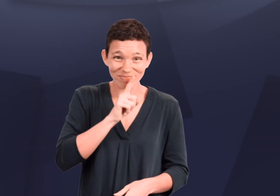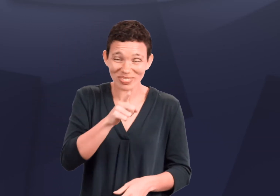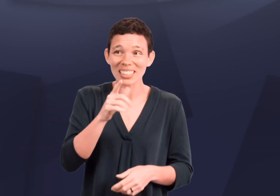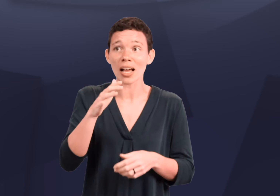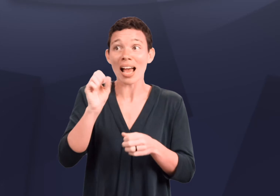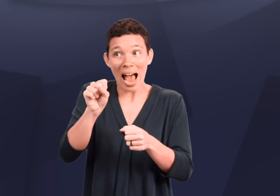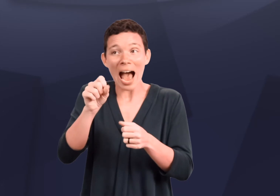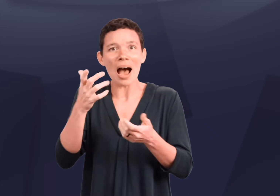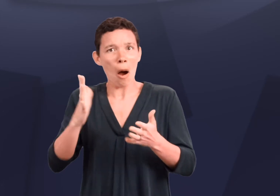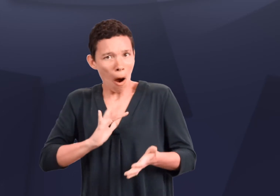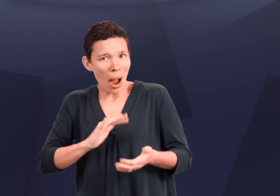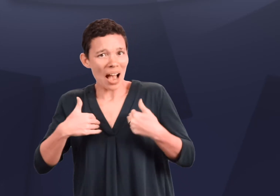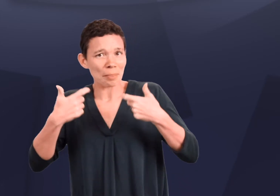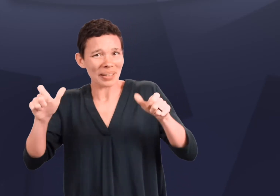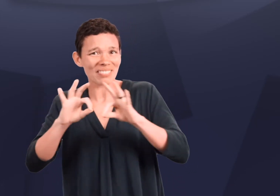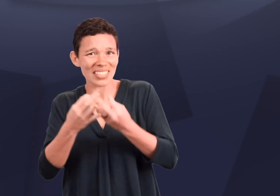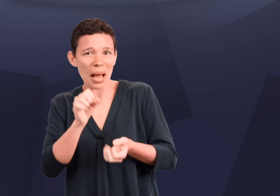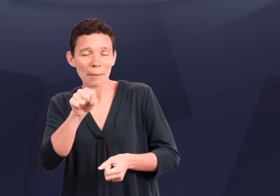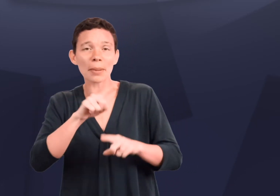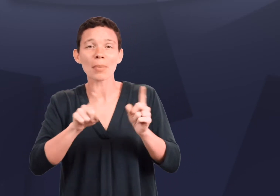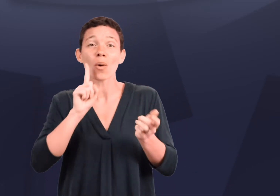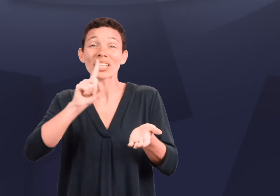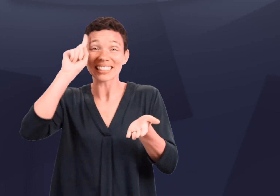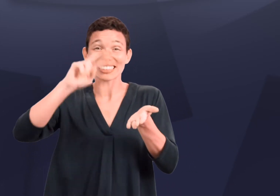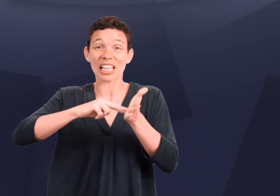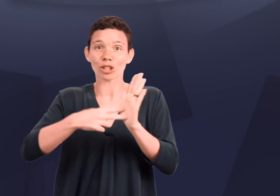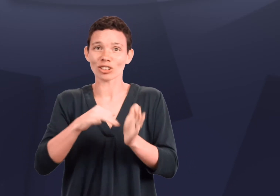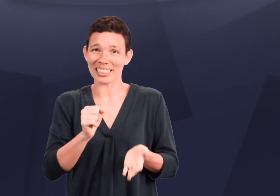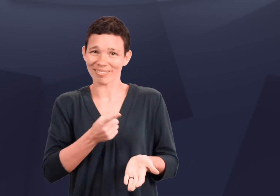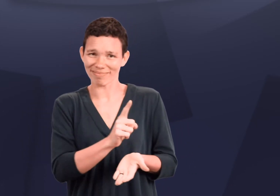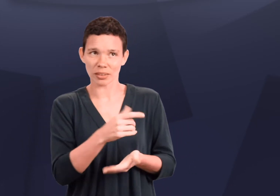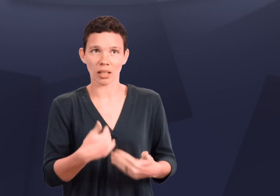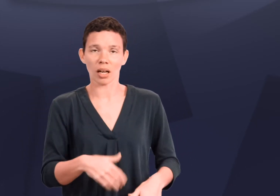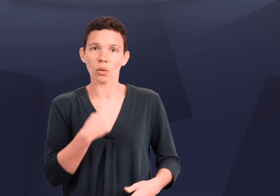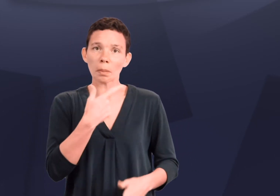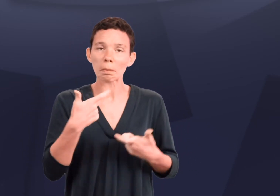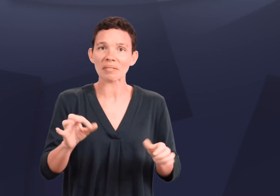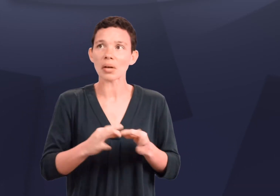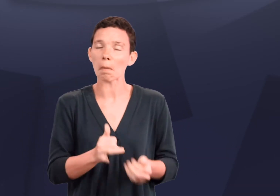Yes, it's pretty awesome to have a large family, but the microaggression behind the comment was,